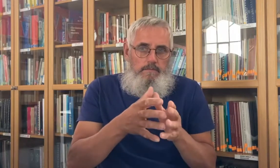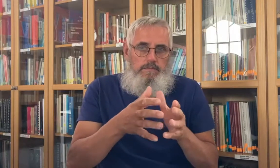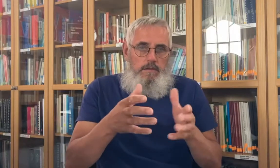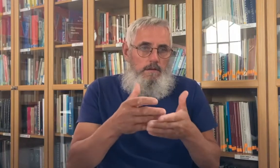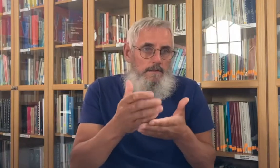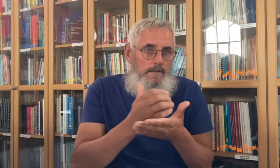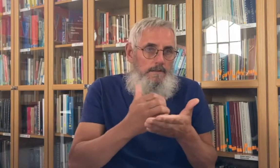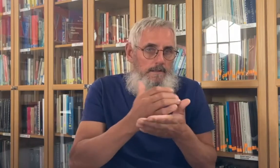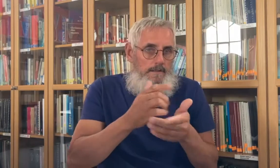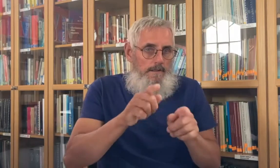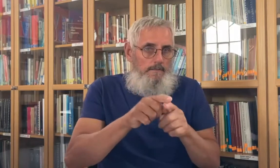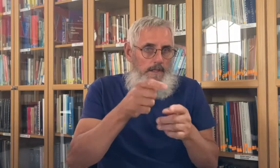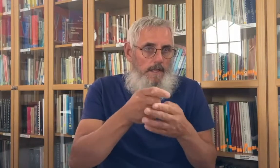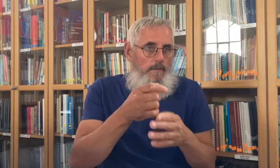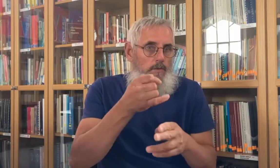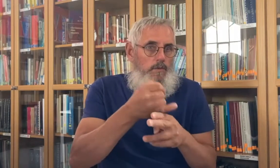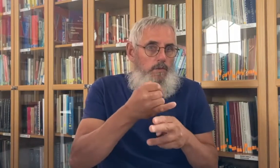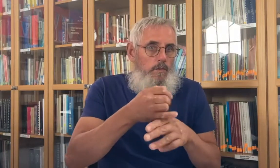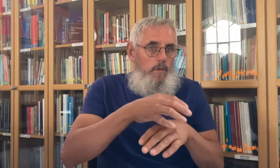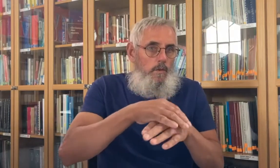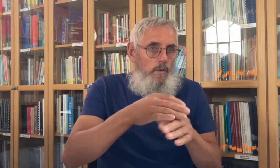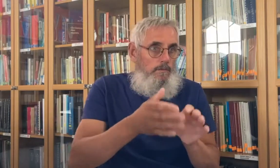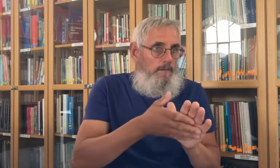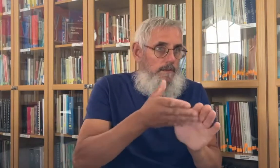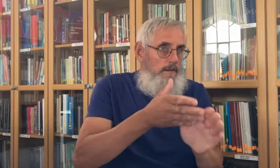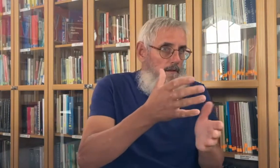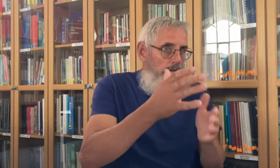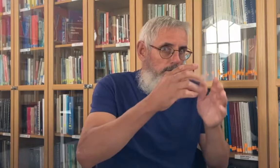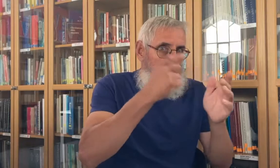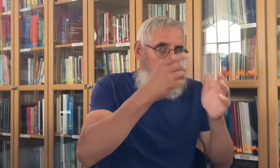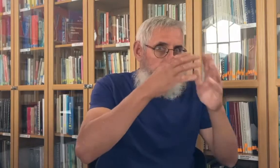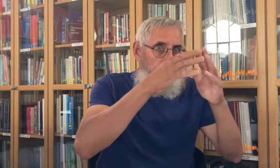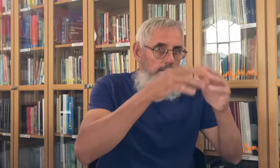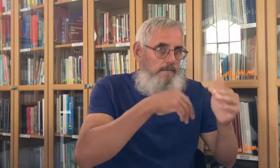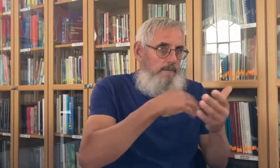especially from the old school buildings before they were demolished. We ended up with such a